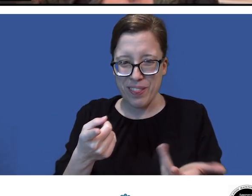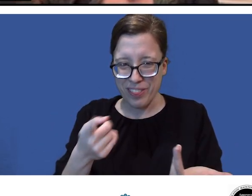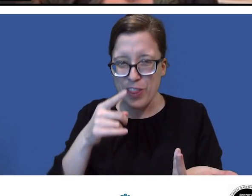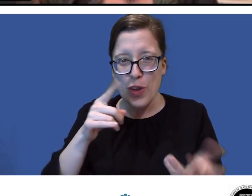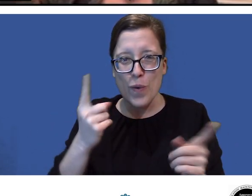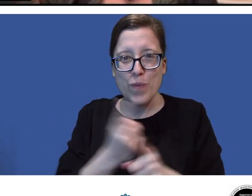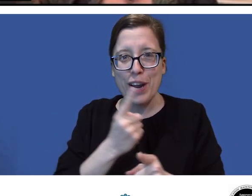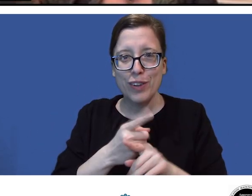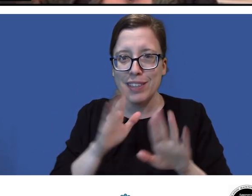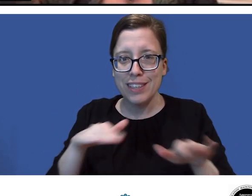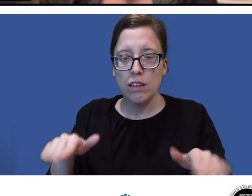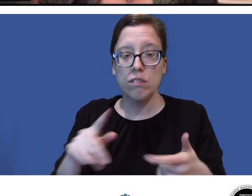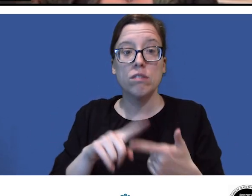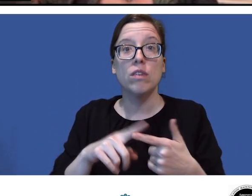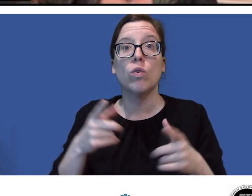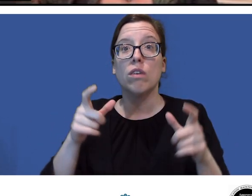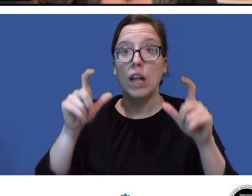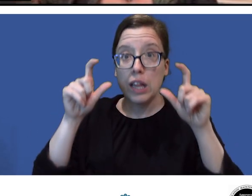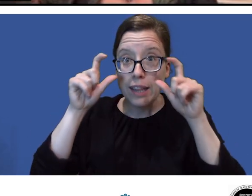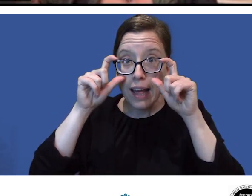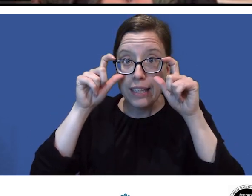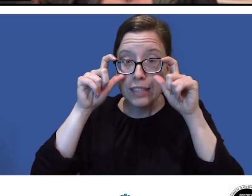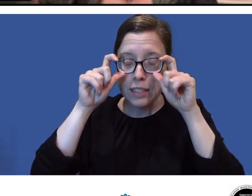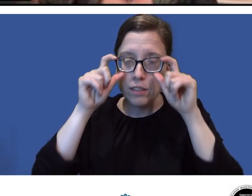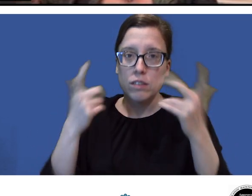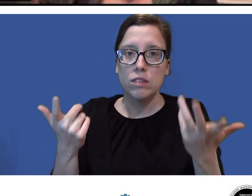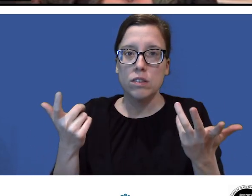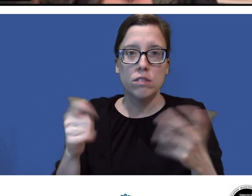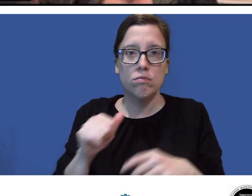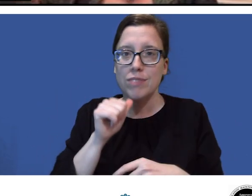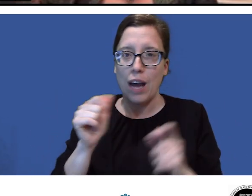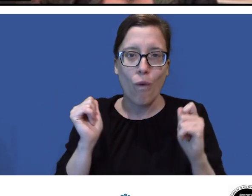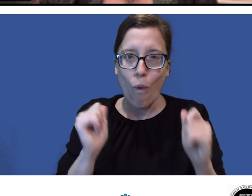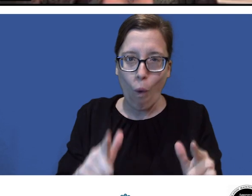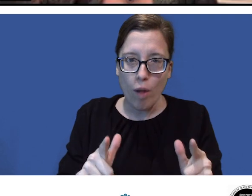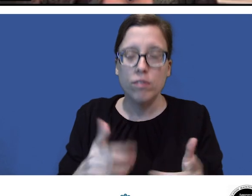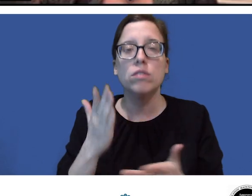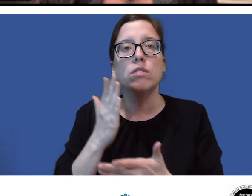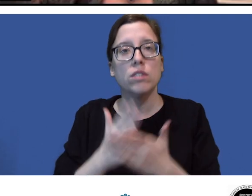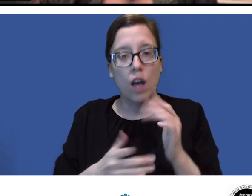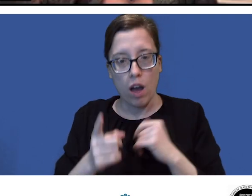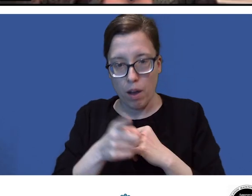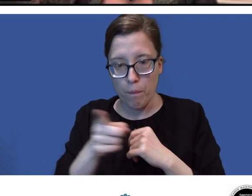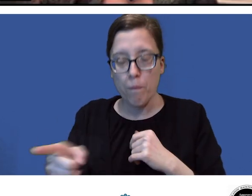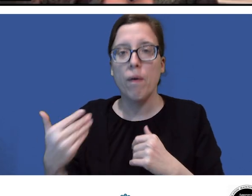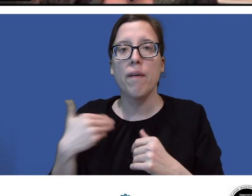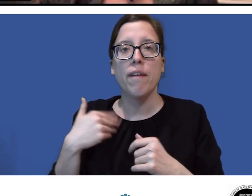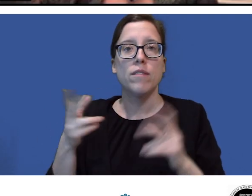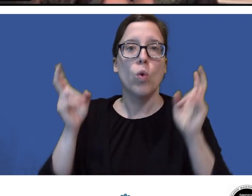But not all of them. Several of them have cochlear implants or Baha hearing aids.